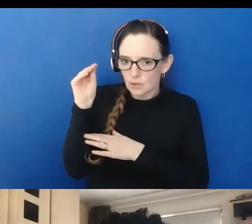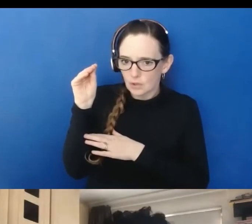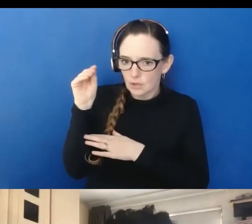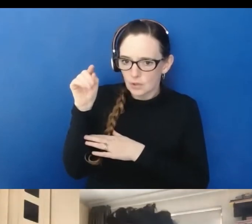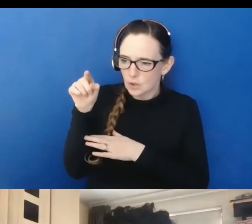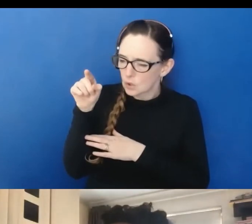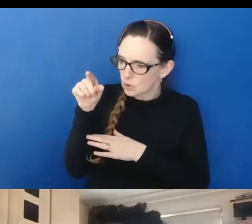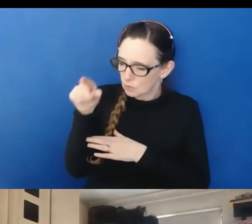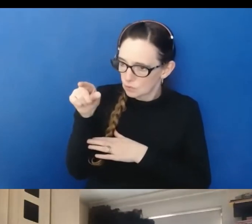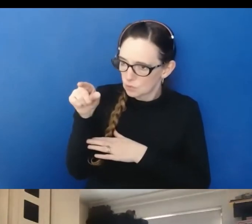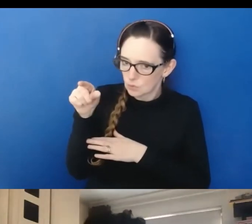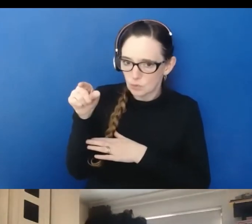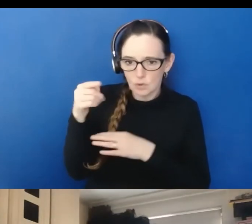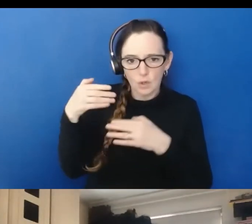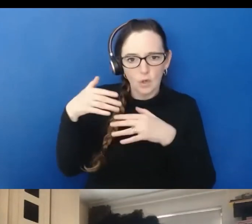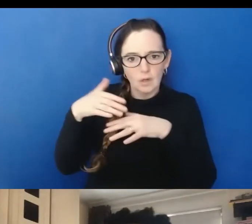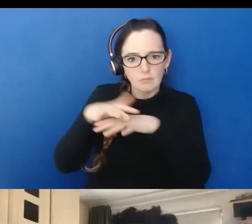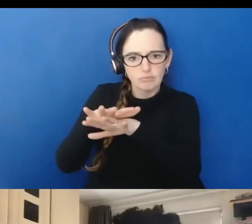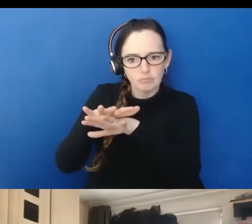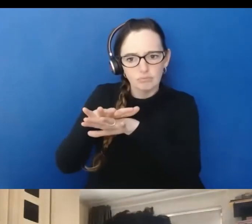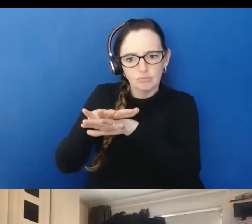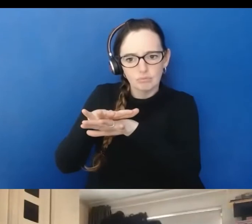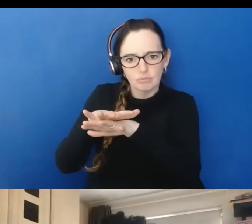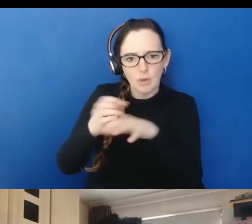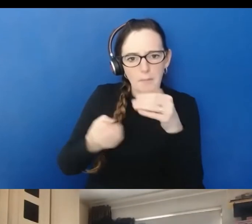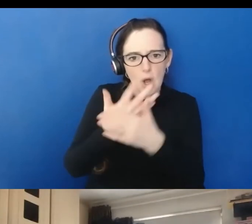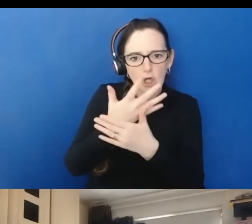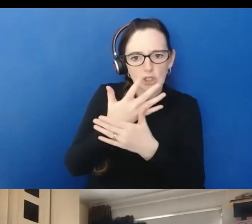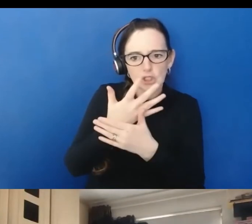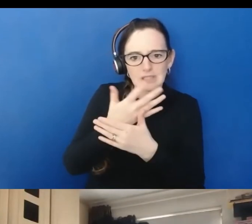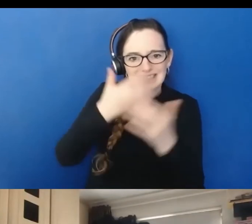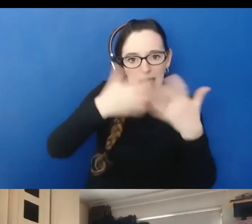with some emergent technologies, quadratic voting.